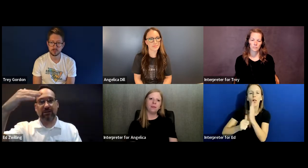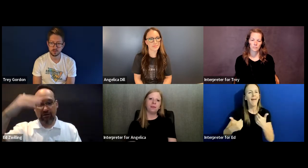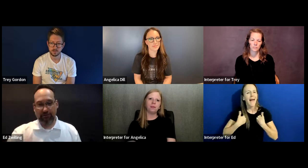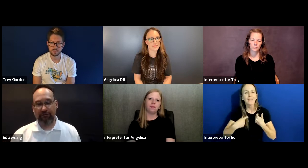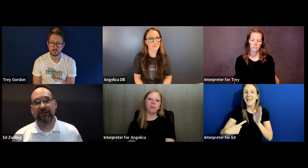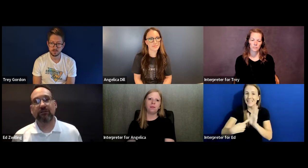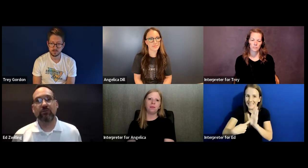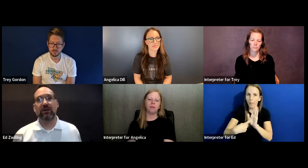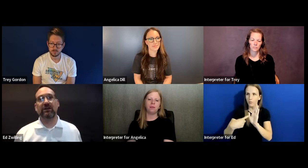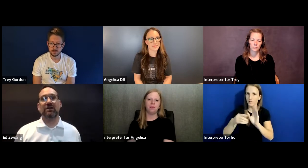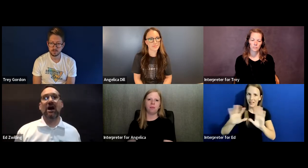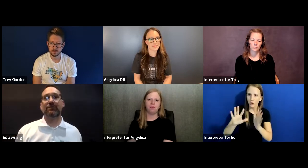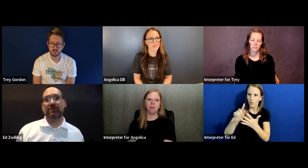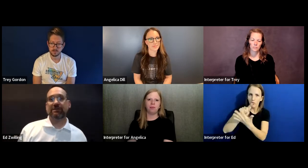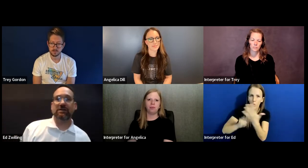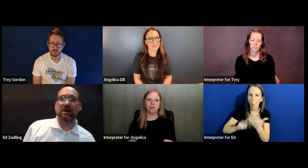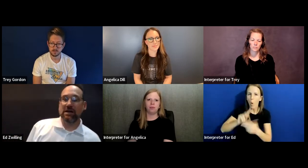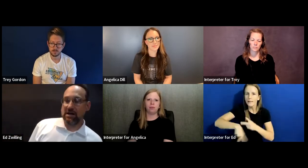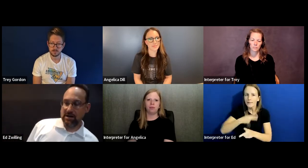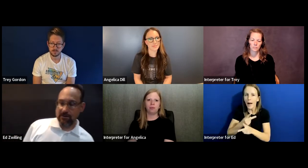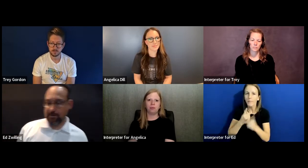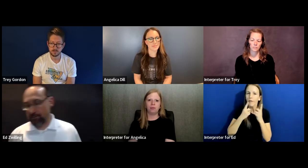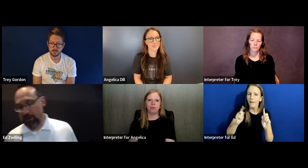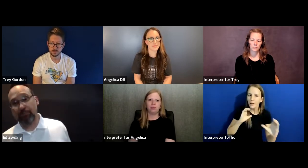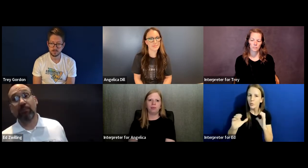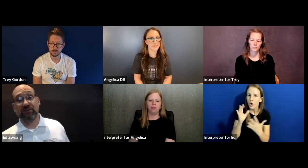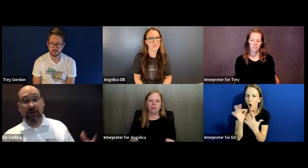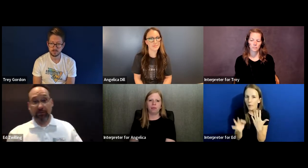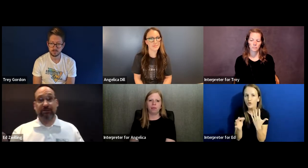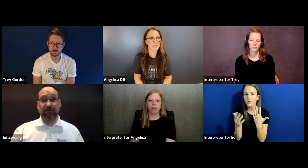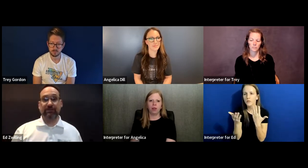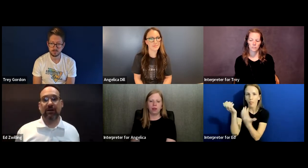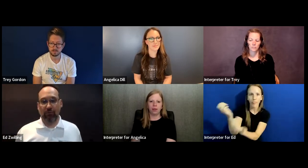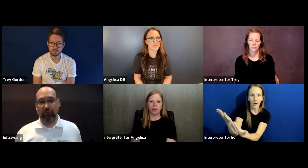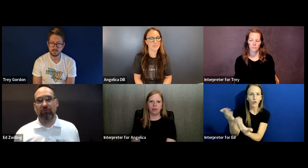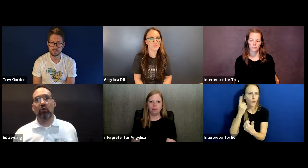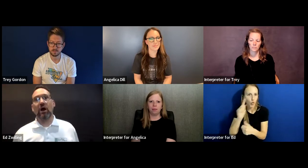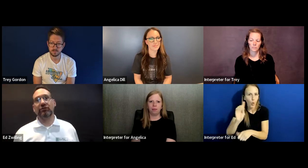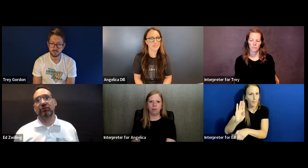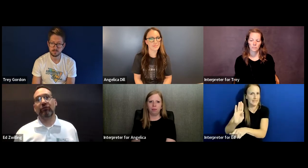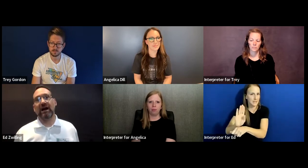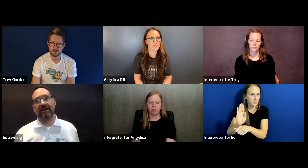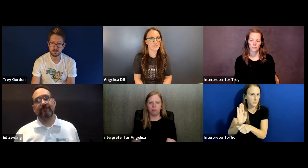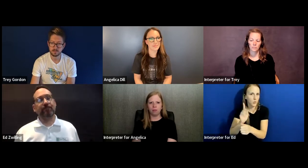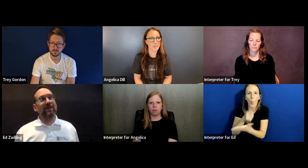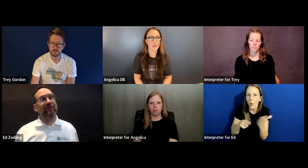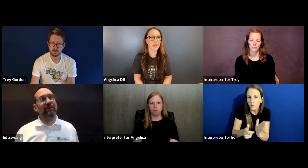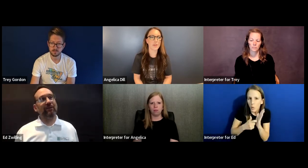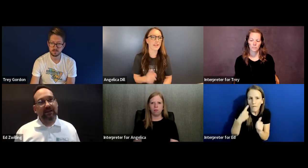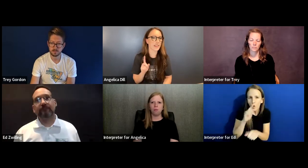of effective communication options um a business uh would be required to provide but ironically